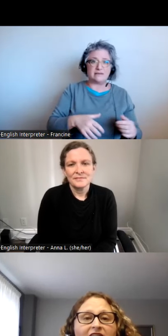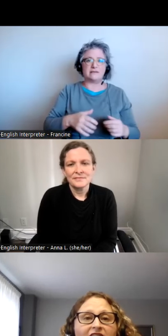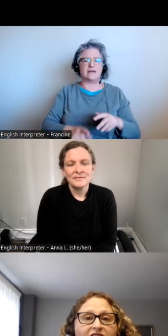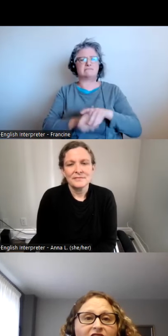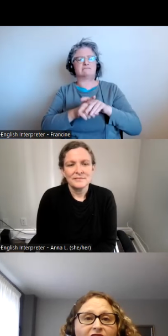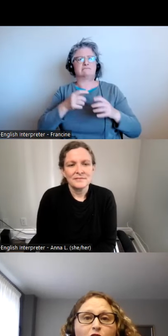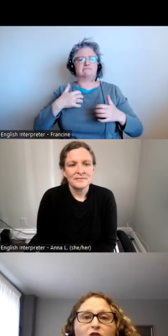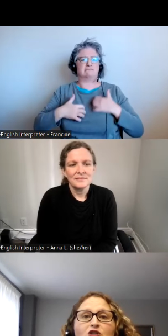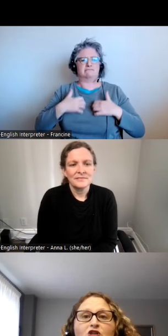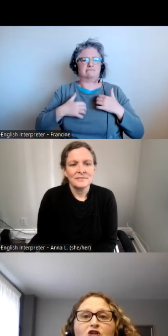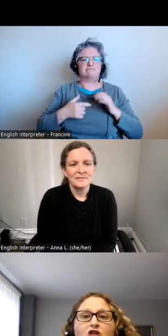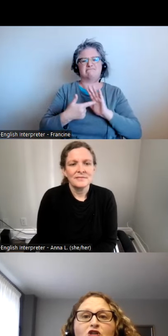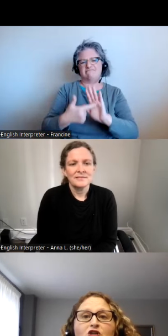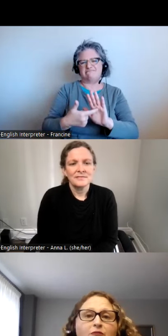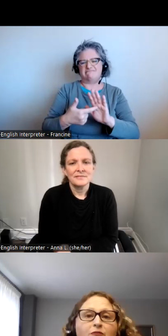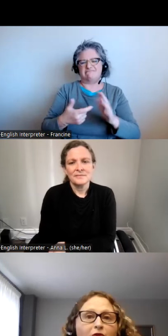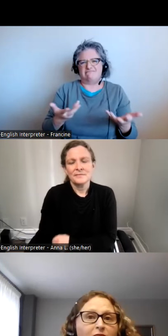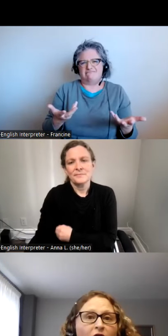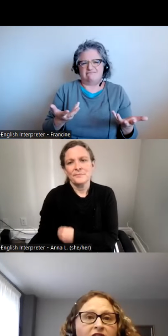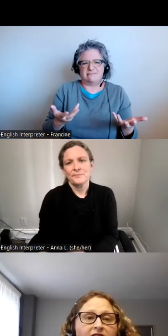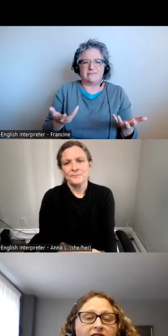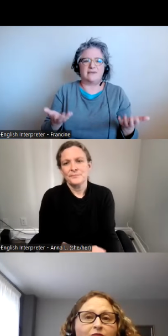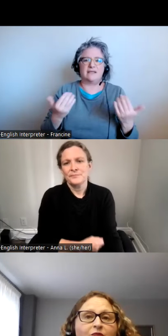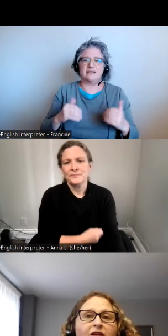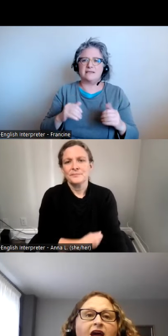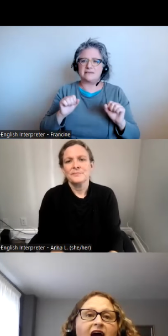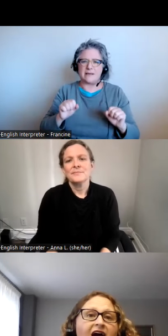the same as in